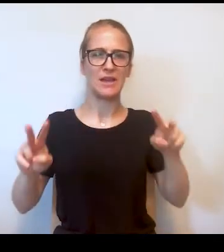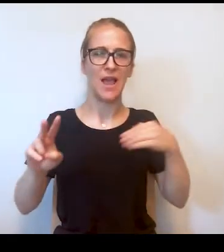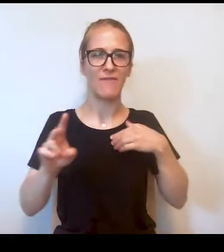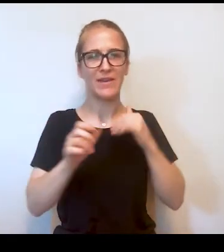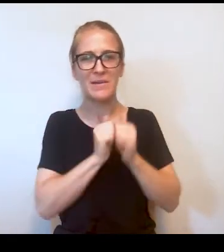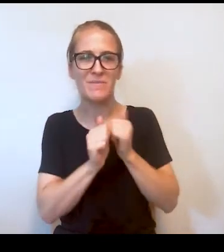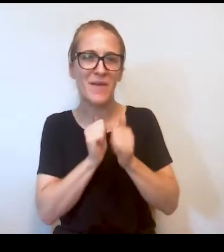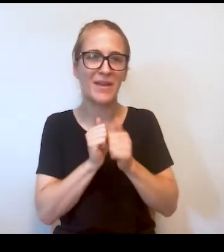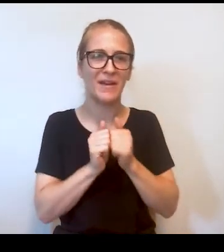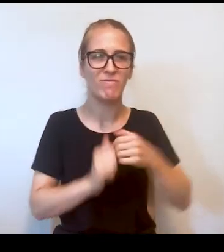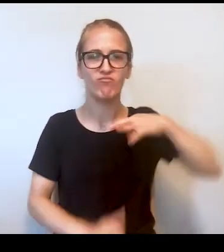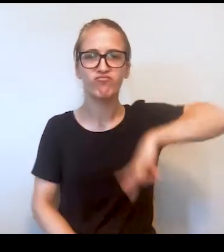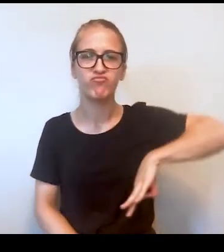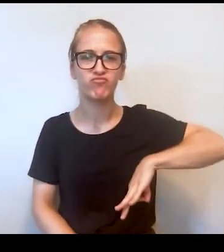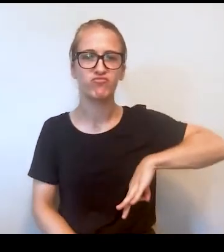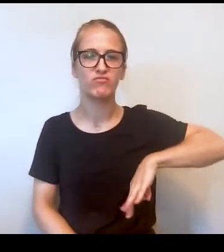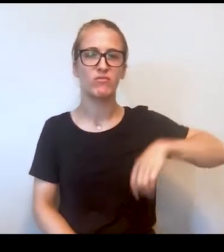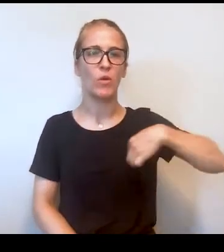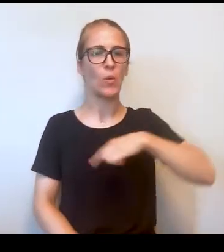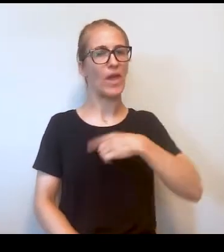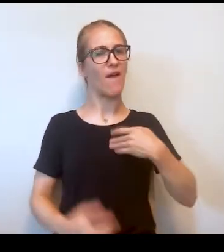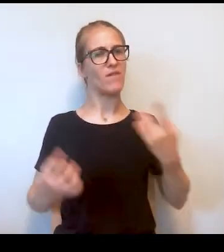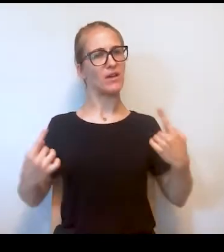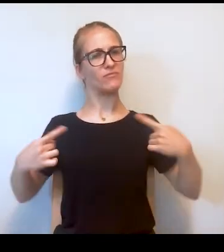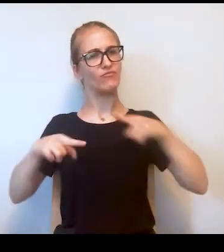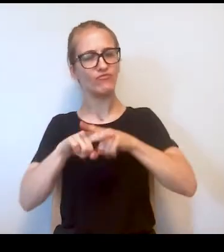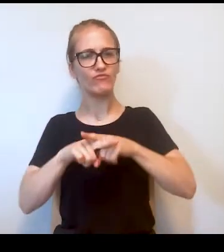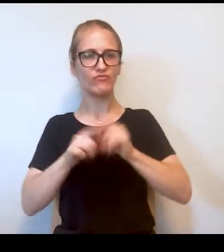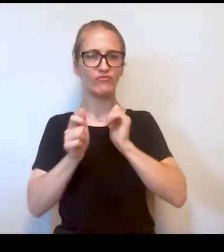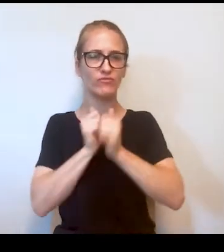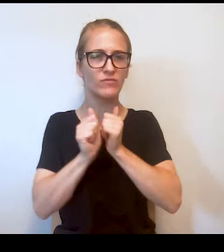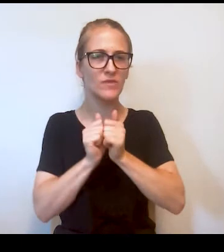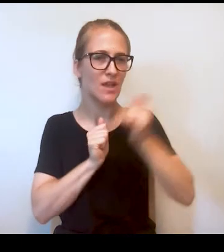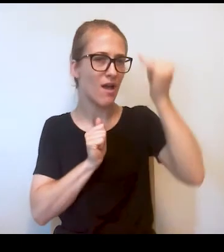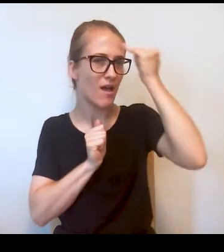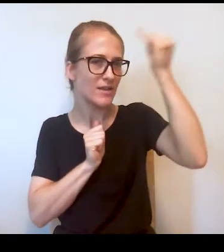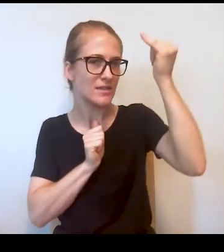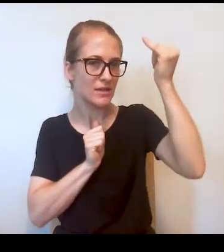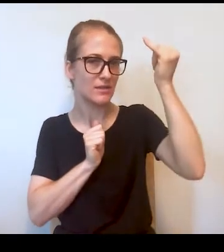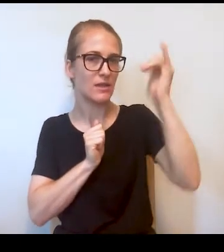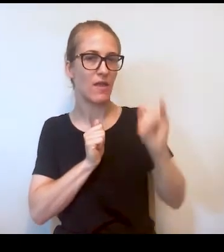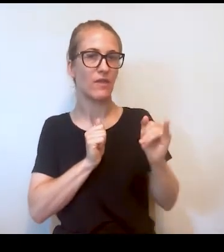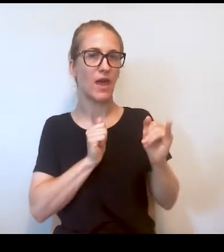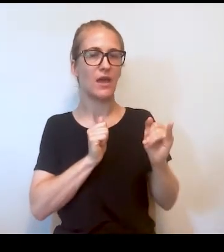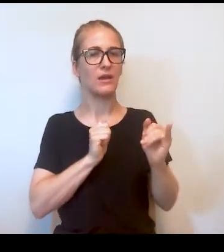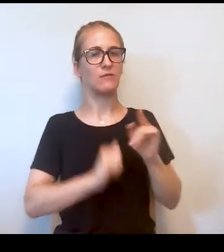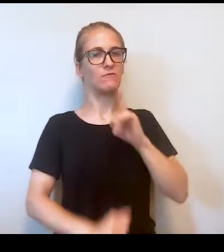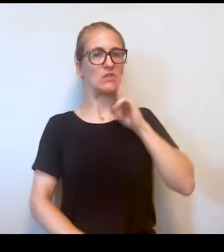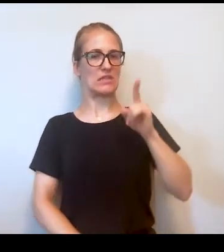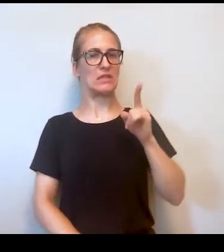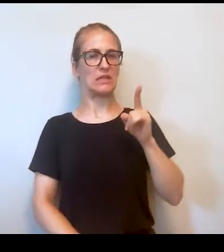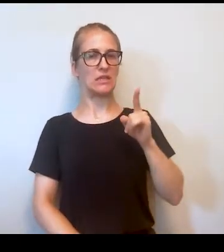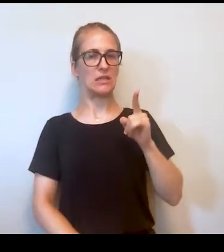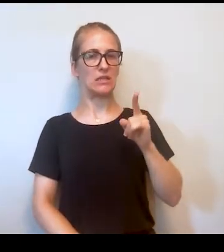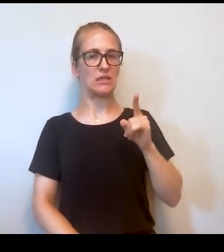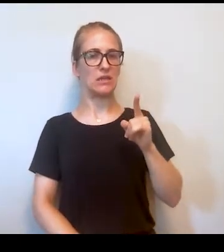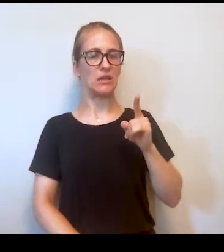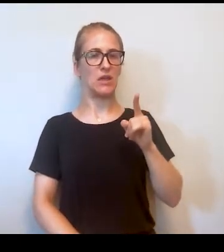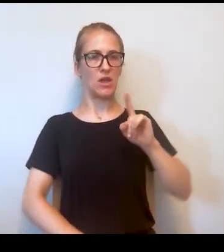So we have these conflicting and competing ideas that on the one hand, there's this cultural and social attitude